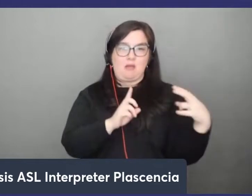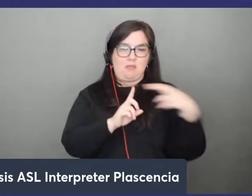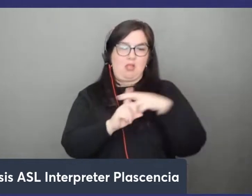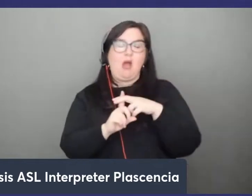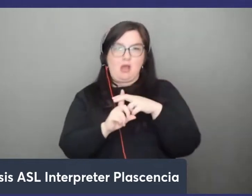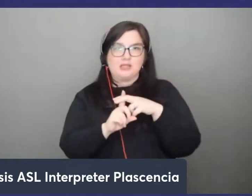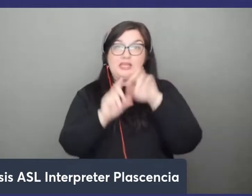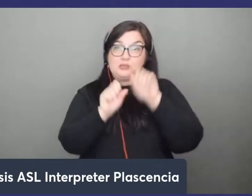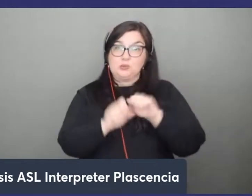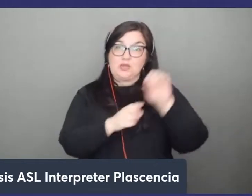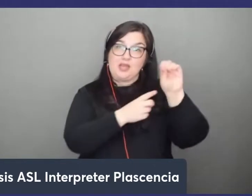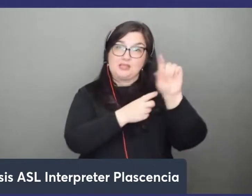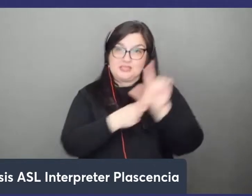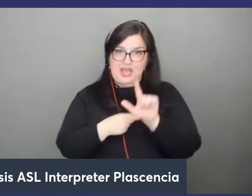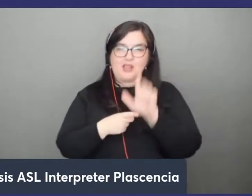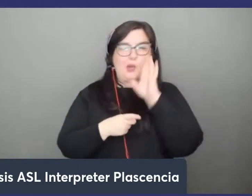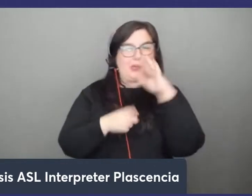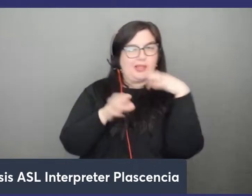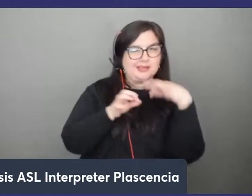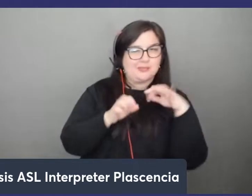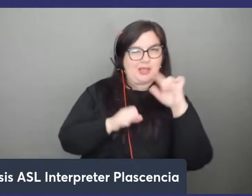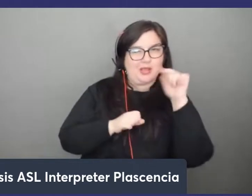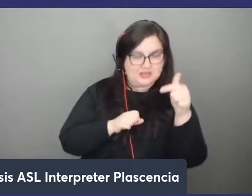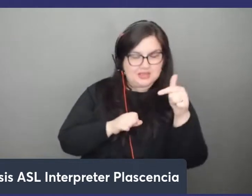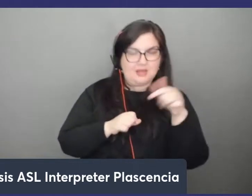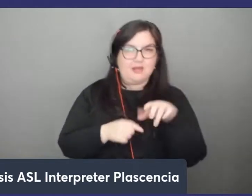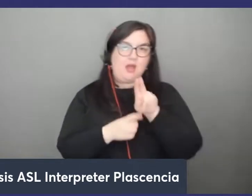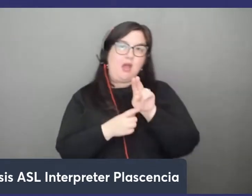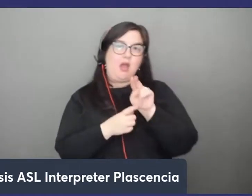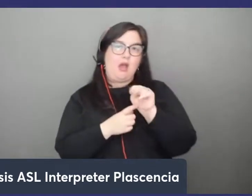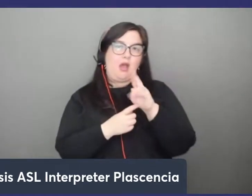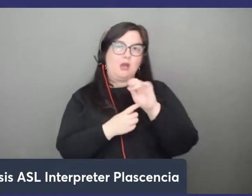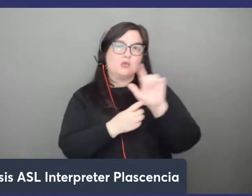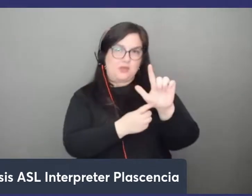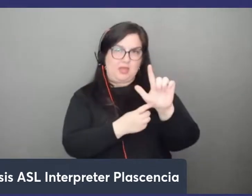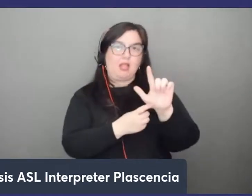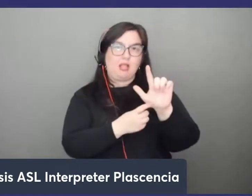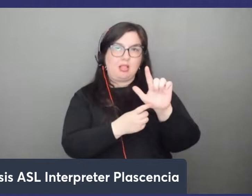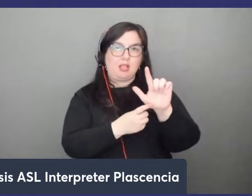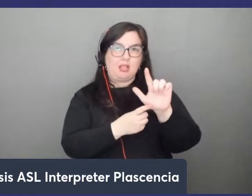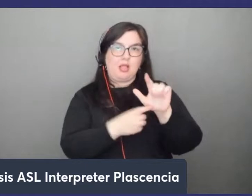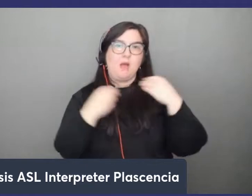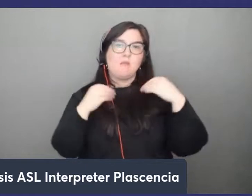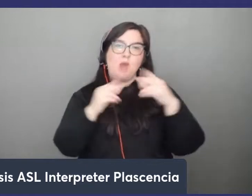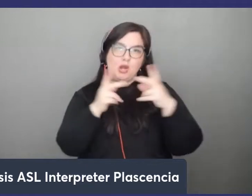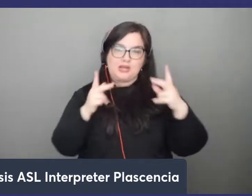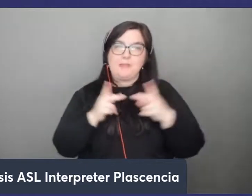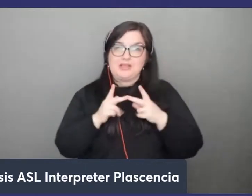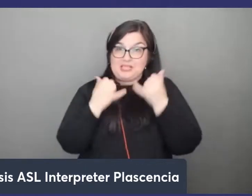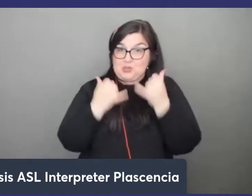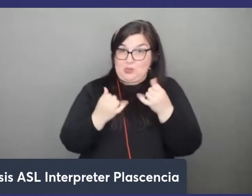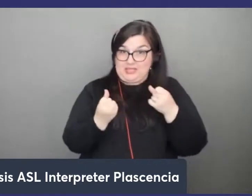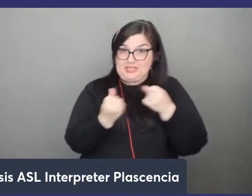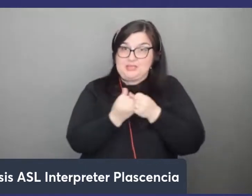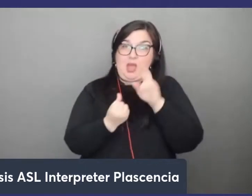and we'll talk more about that later from Unreal Marketplace. Right now, we are supporting the Unreal Engine.